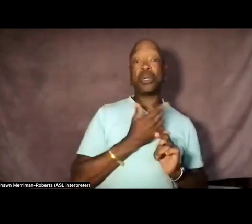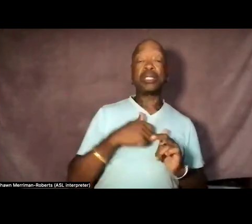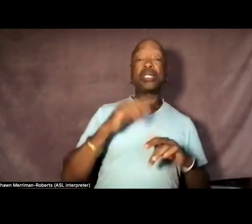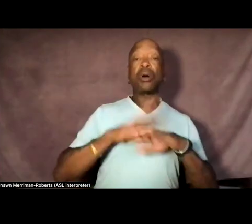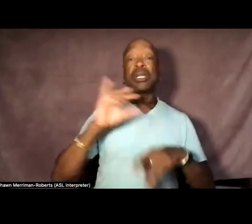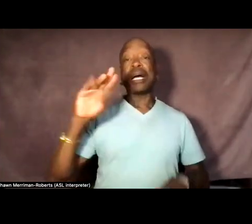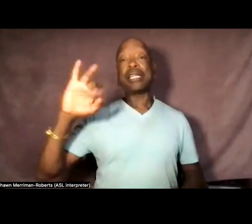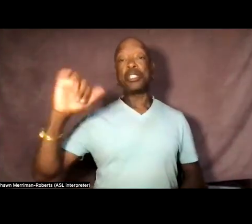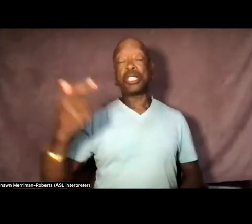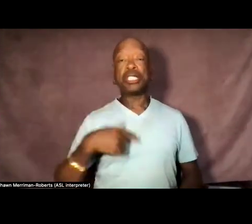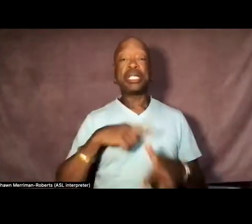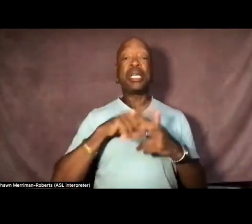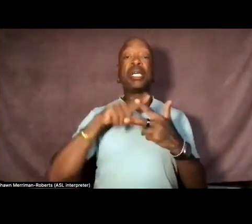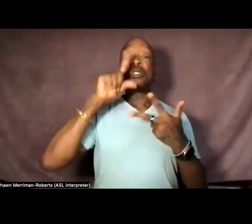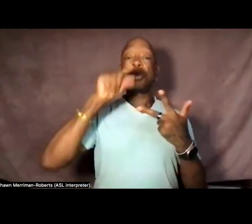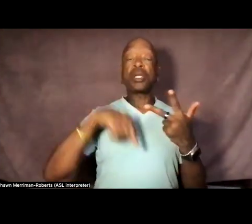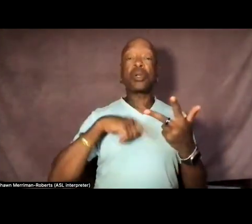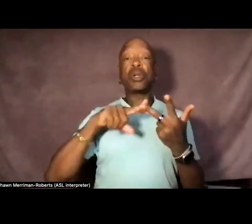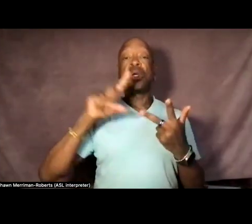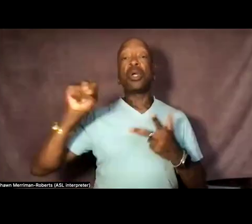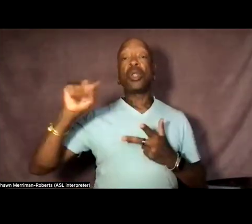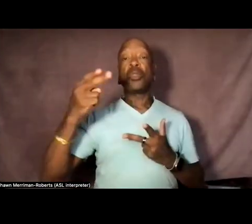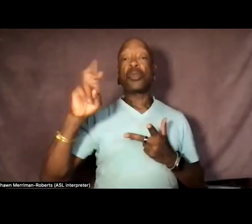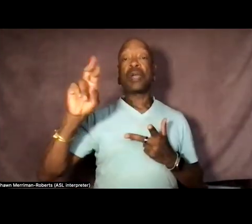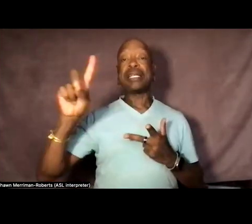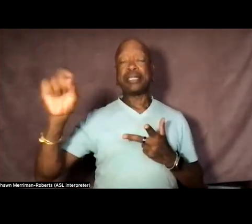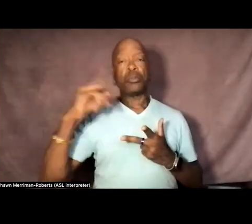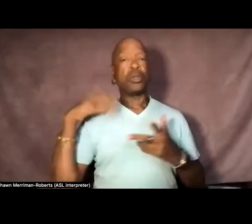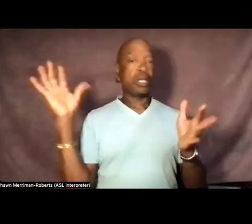Twitter Facebook or threads and we will connect you with other maskers in our state and with our